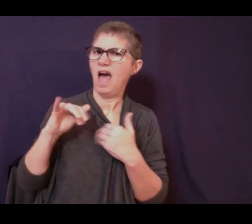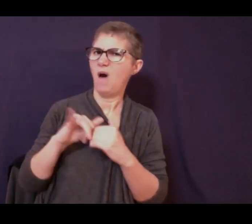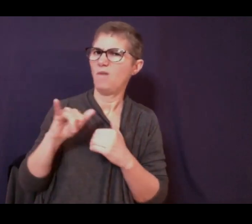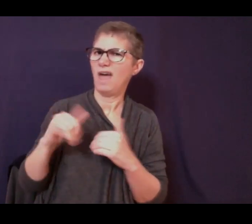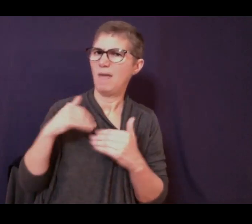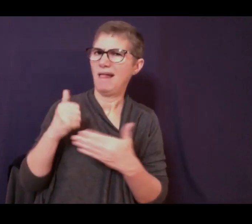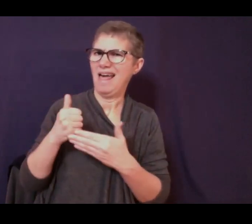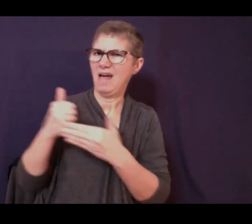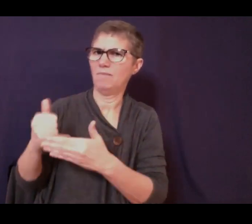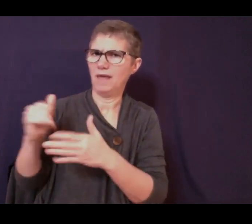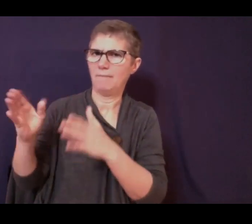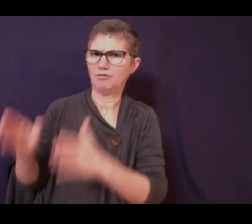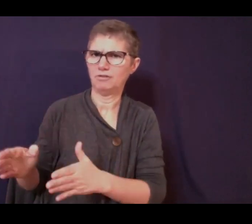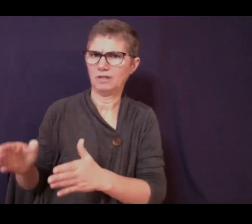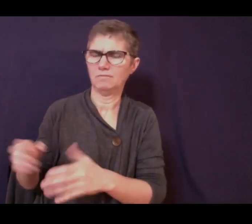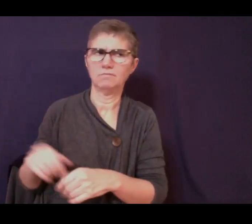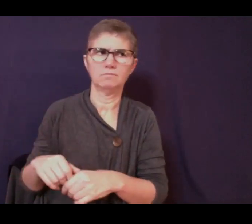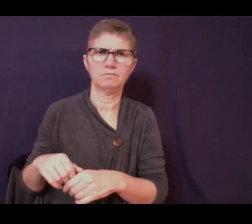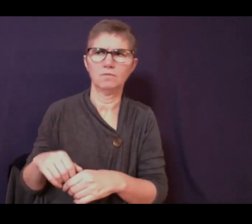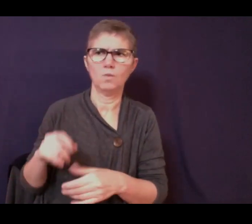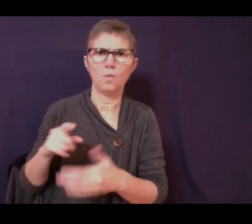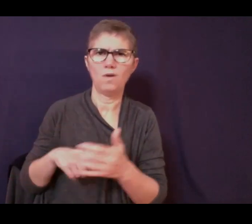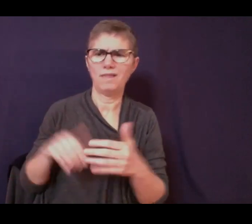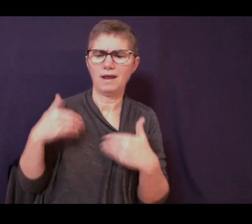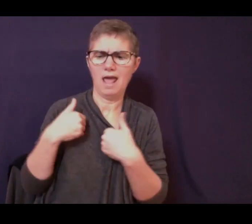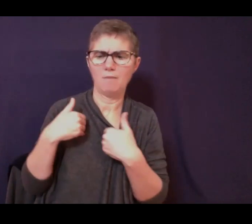what is the service animal do to the person do for the person